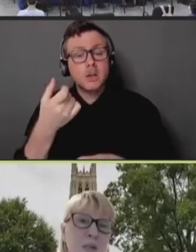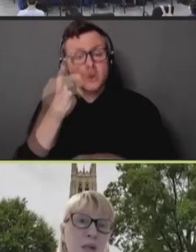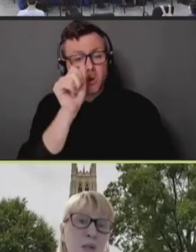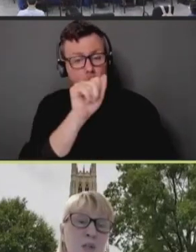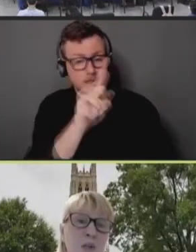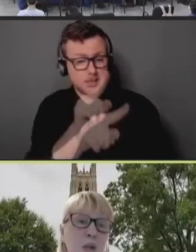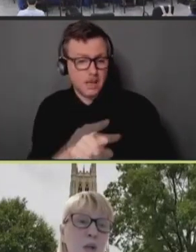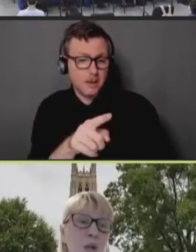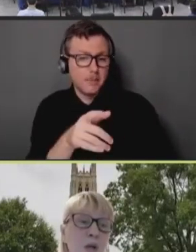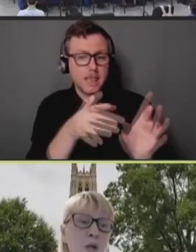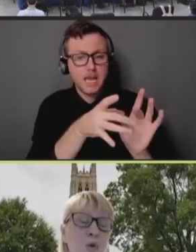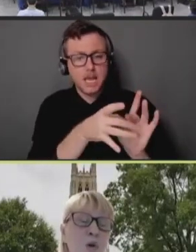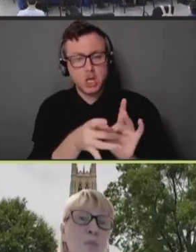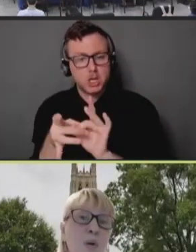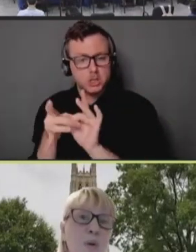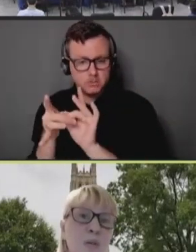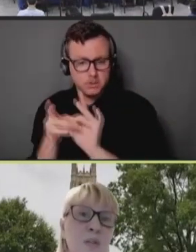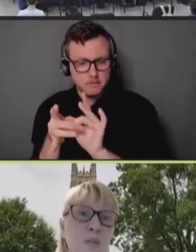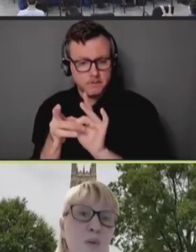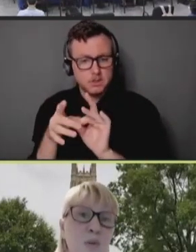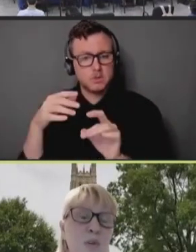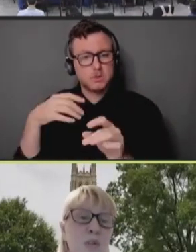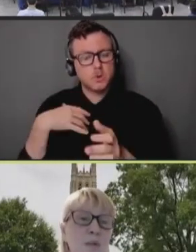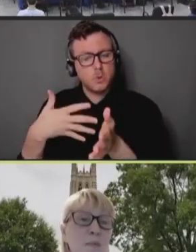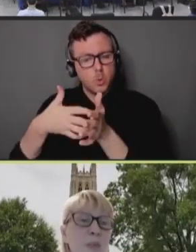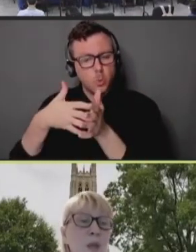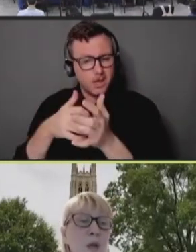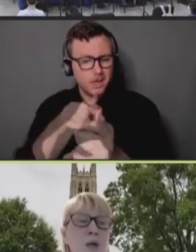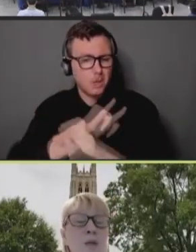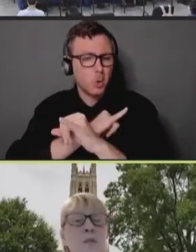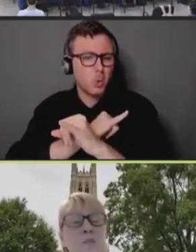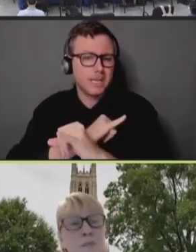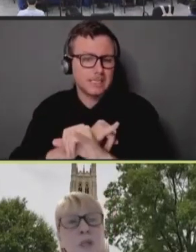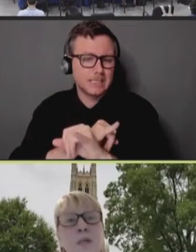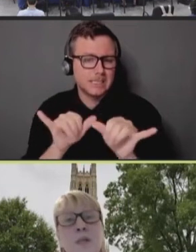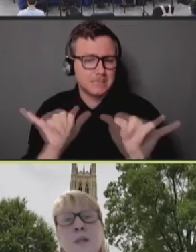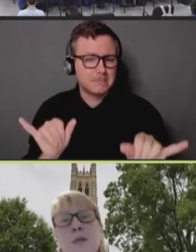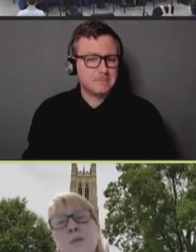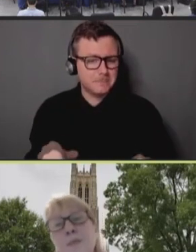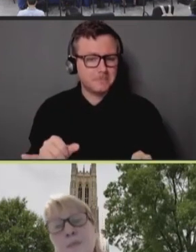connection to compromised immunity.